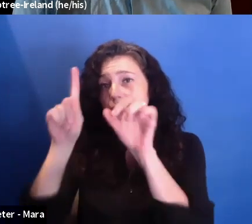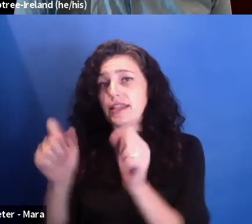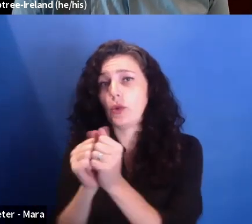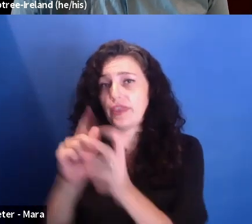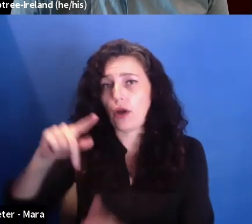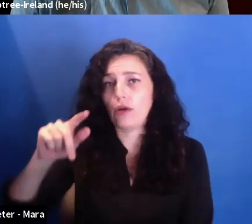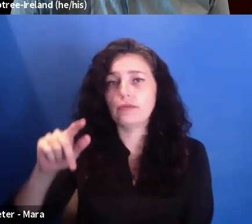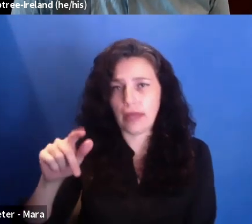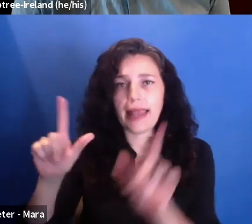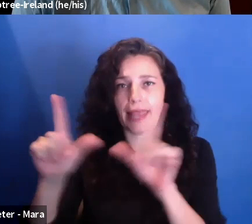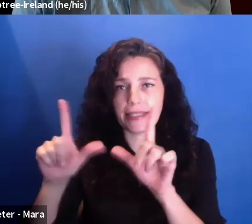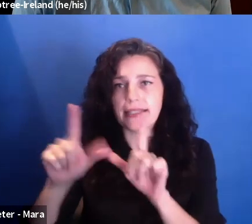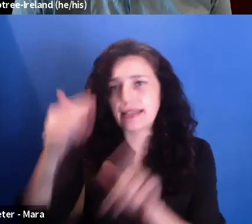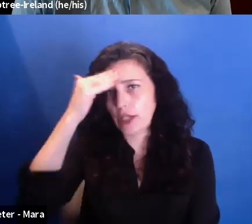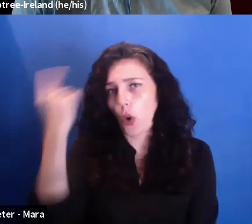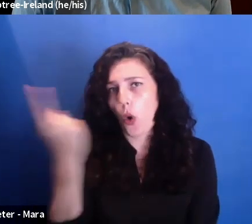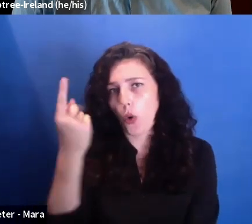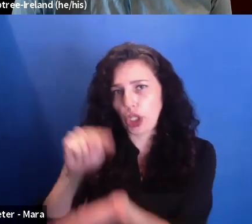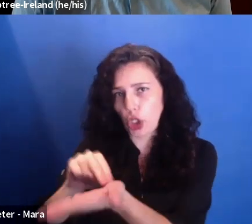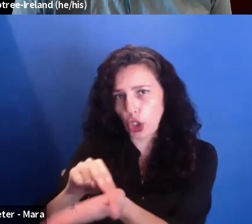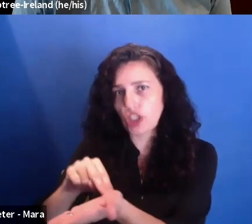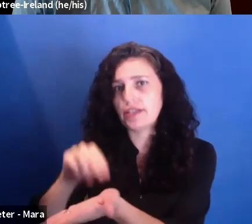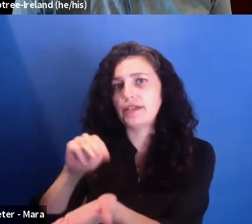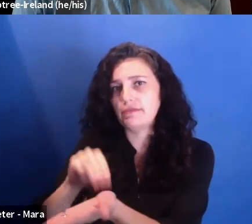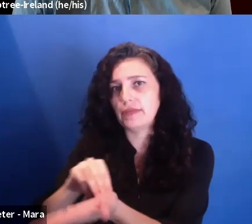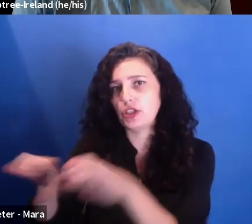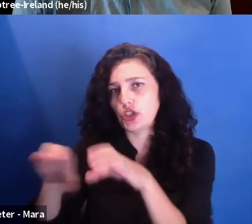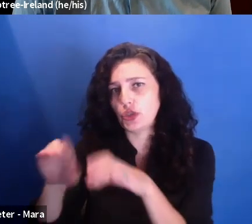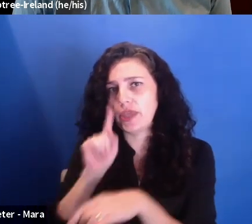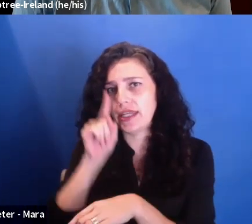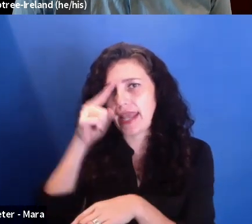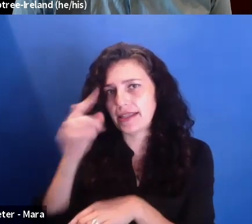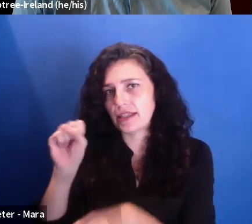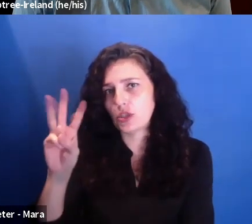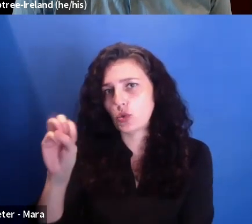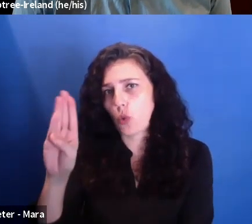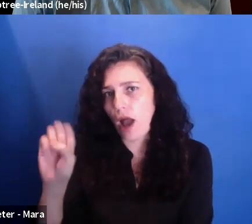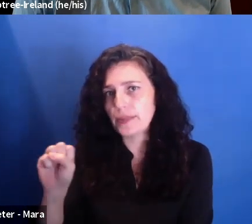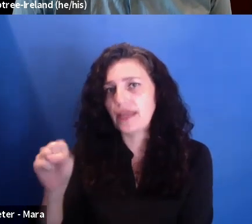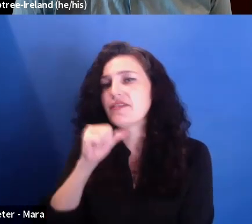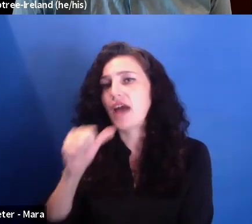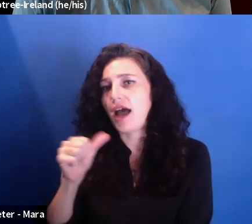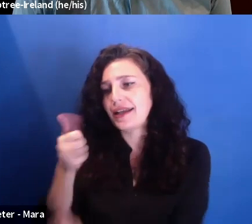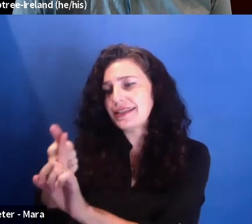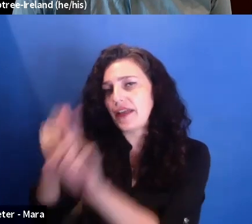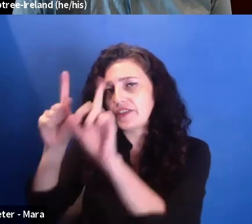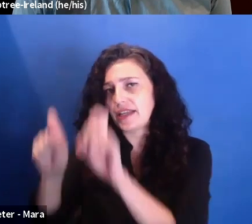I know only a nurse or doctor can do nasal swabs. The only exception is the self test. How do we know people who are conducting the tests